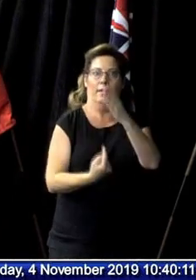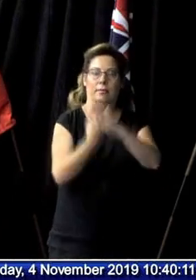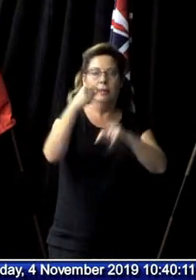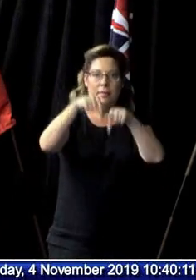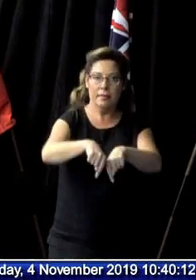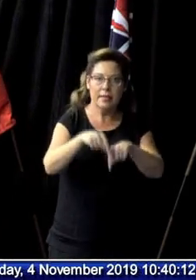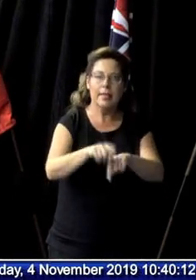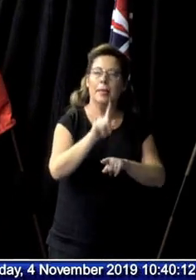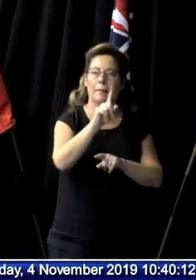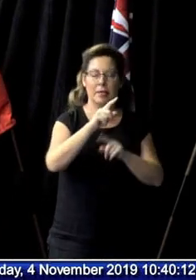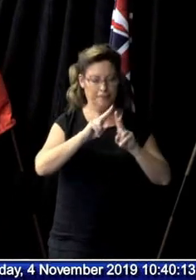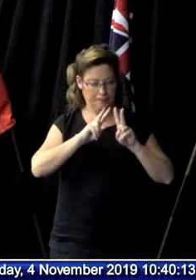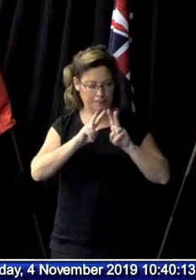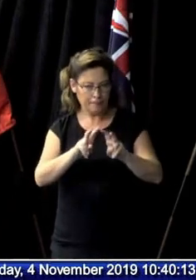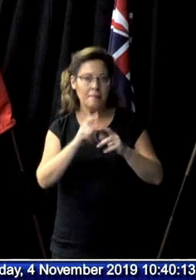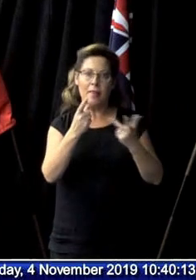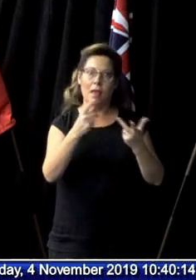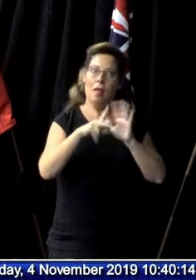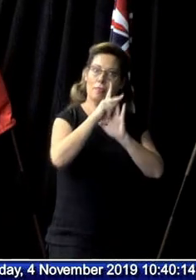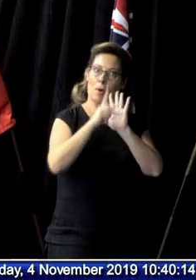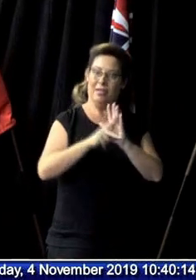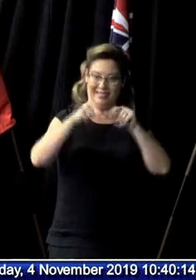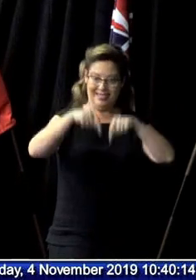provides worthwhile guidance for other Australian education systems.